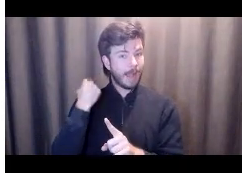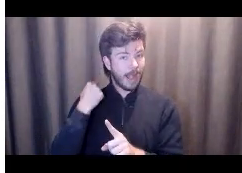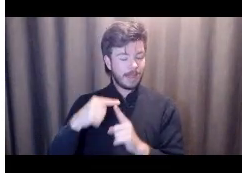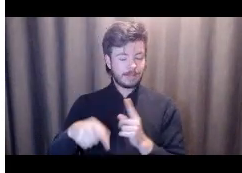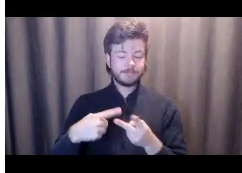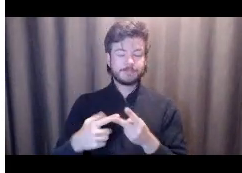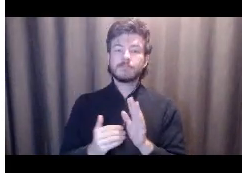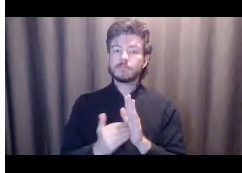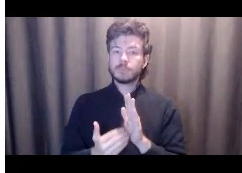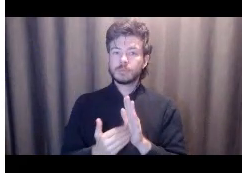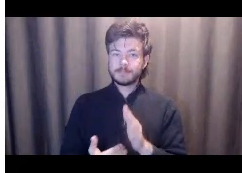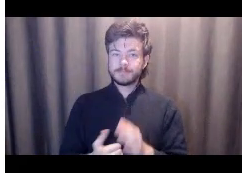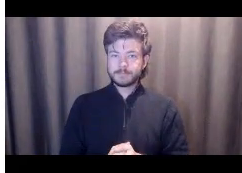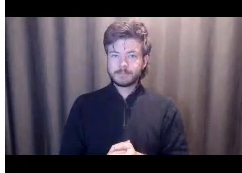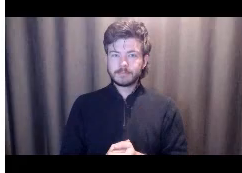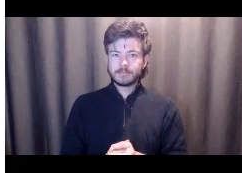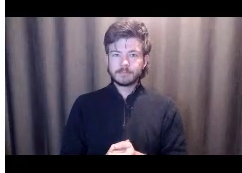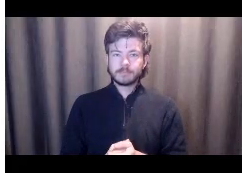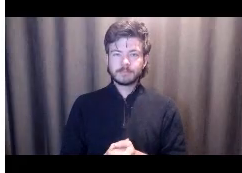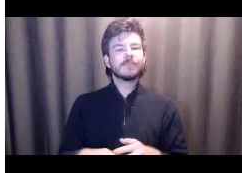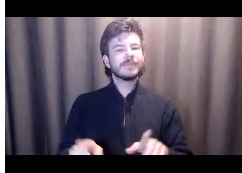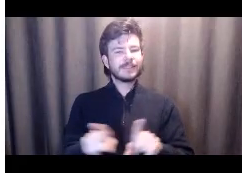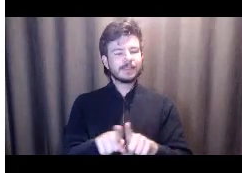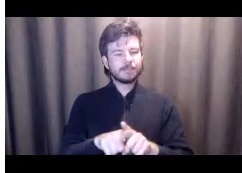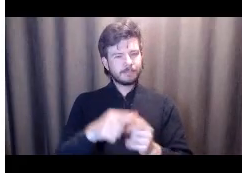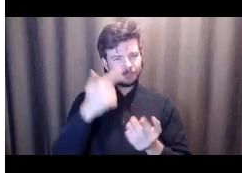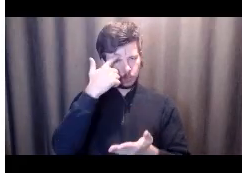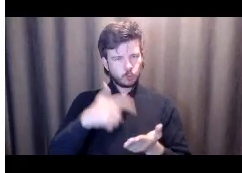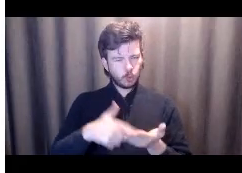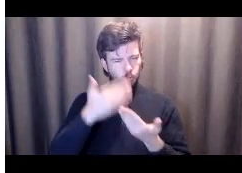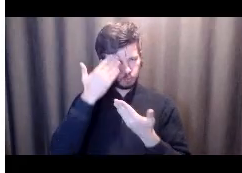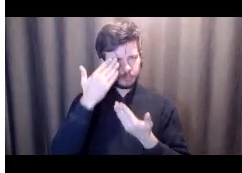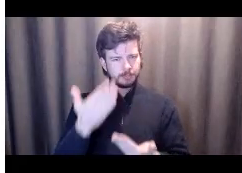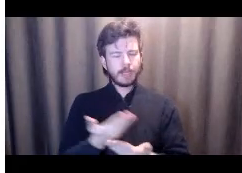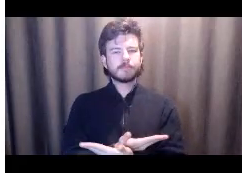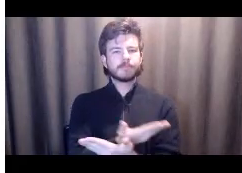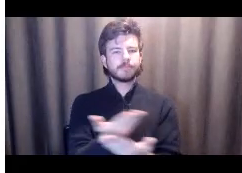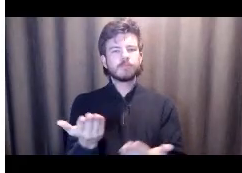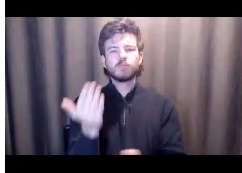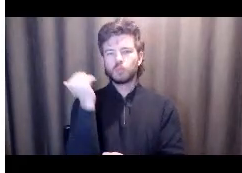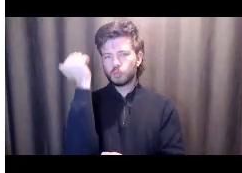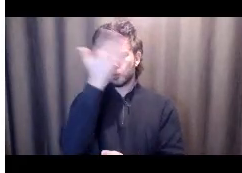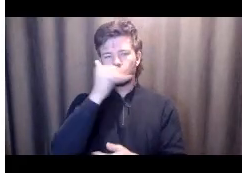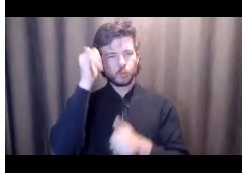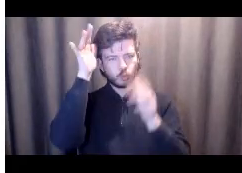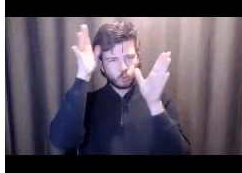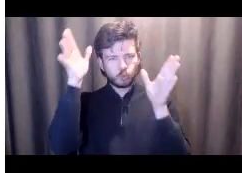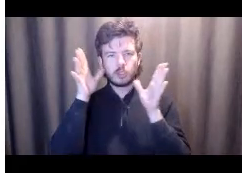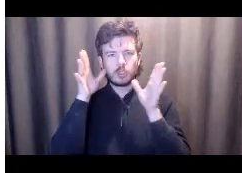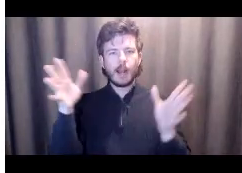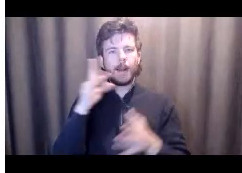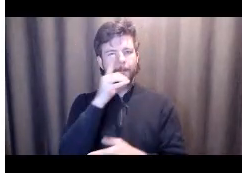and I would like to extend that acknowledgement and respect to any Aboriginal and Torres Strait Islander people watching today.